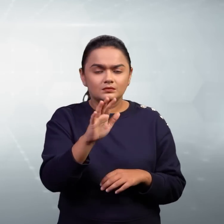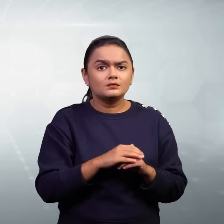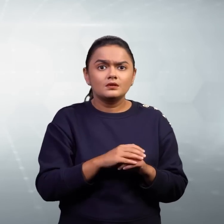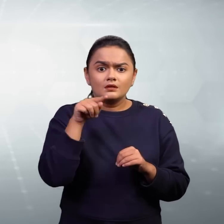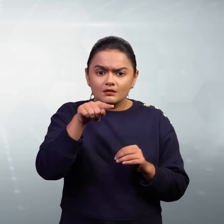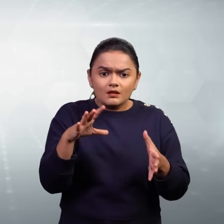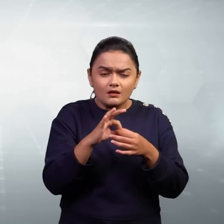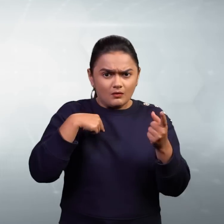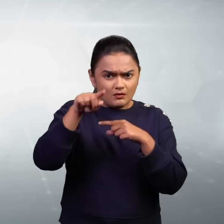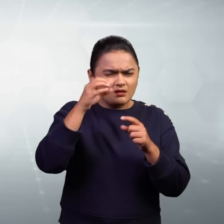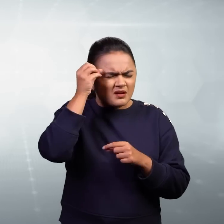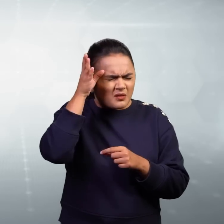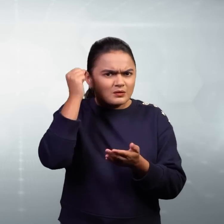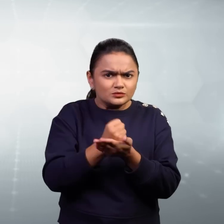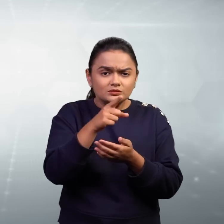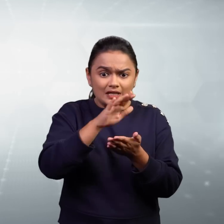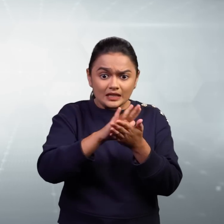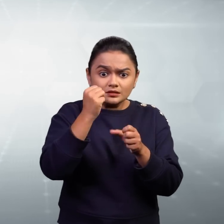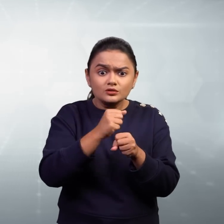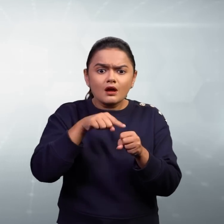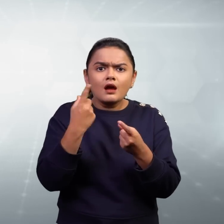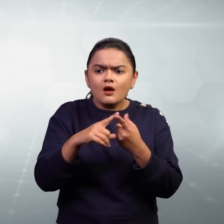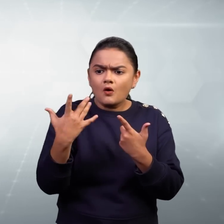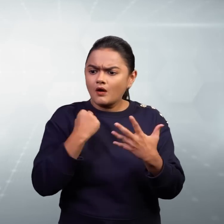Therefore, we need to be aware of the symptoms of hypoglycemia.